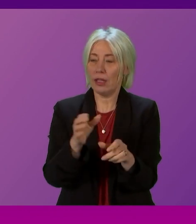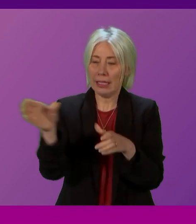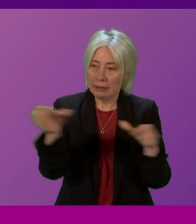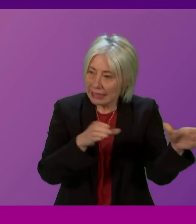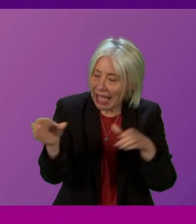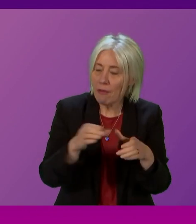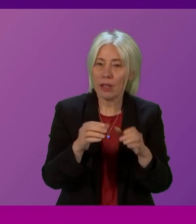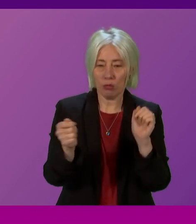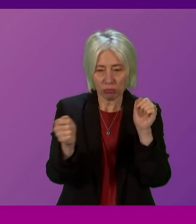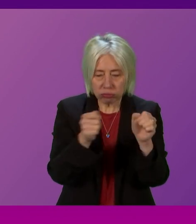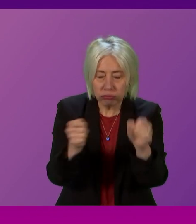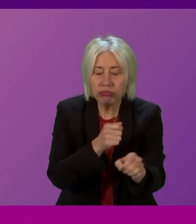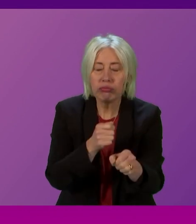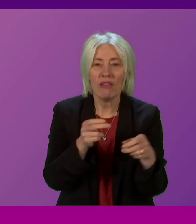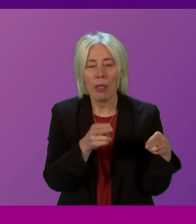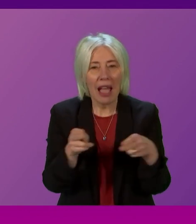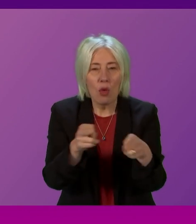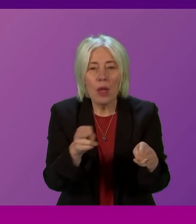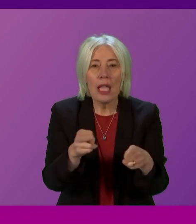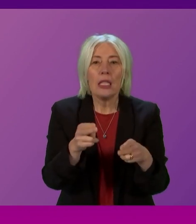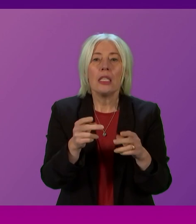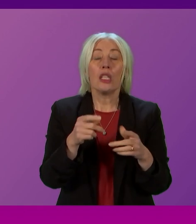patient pathways are designed to address that.